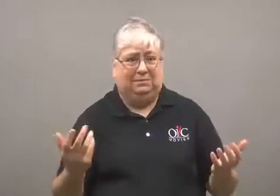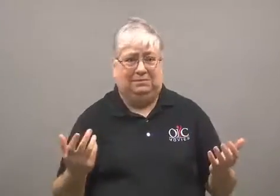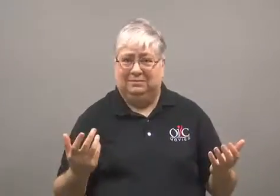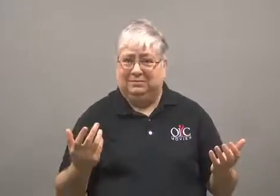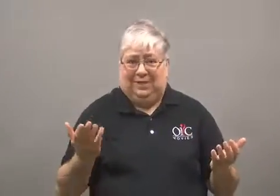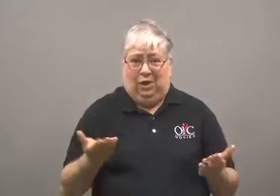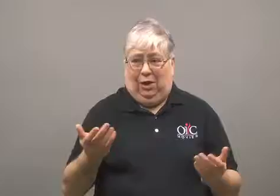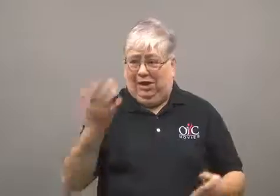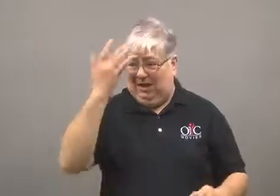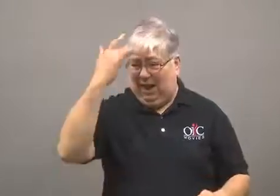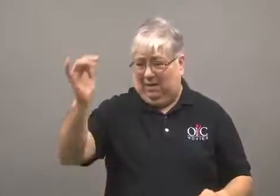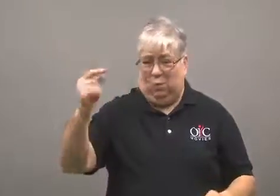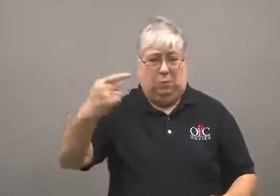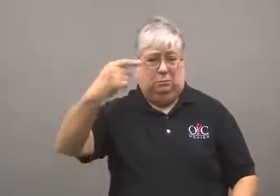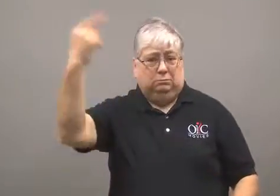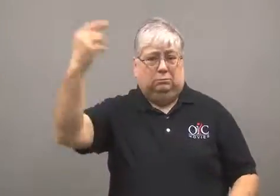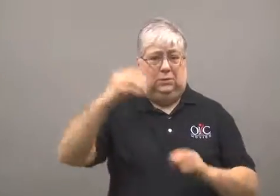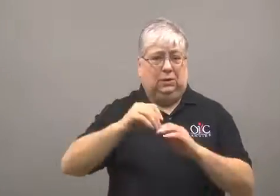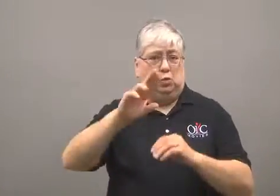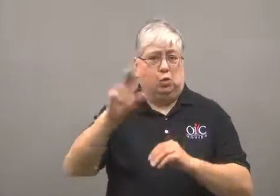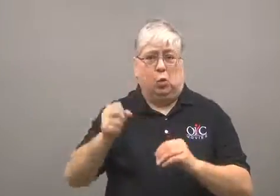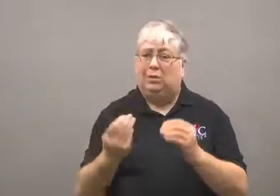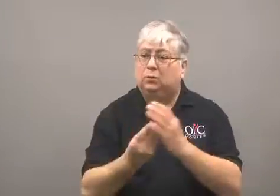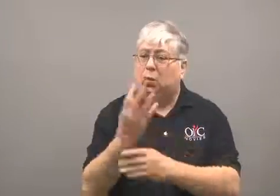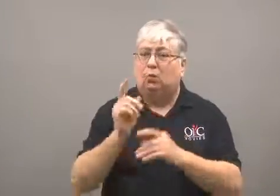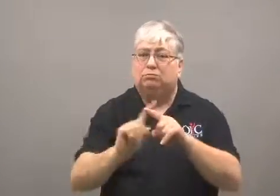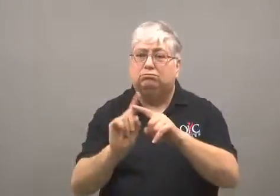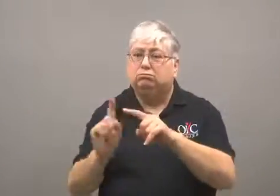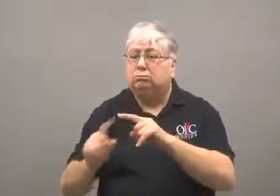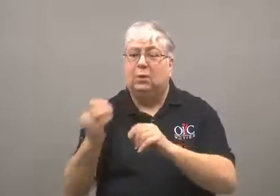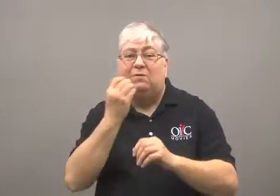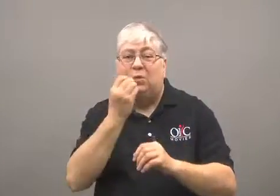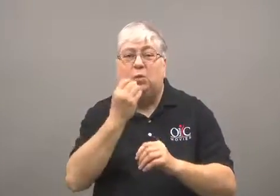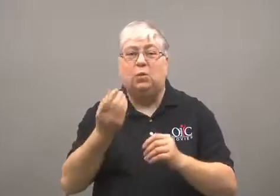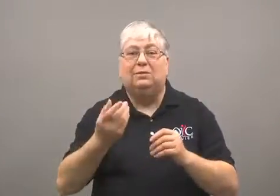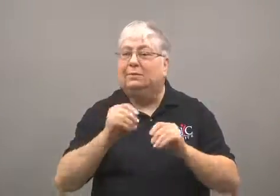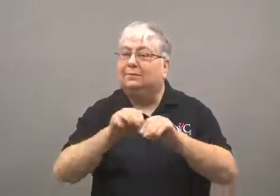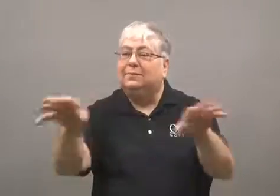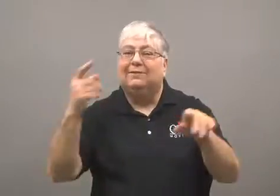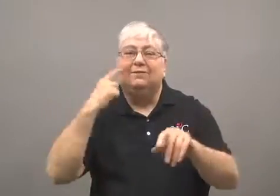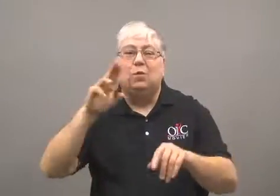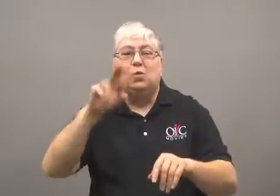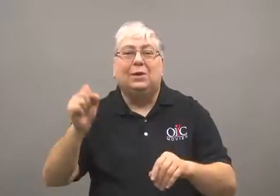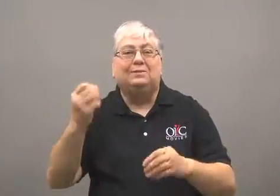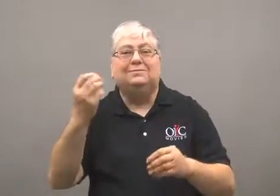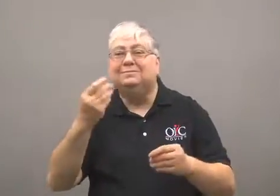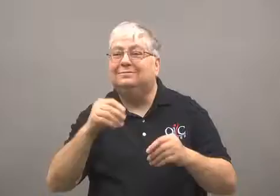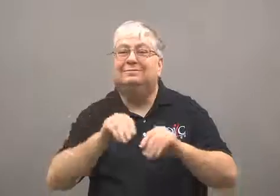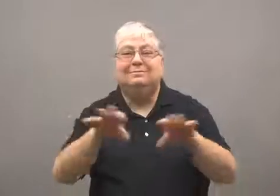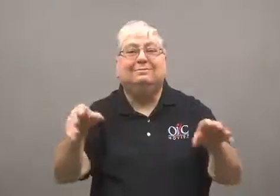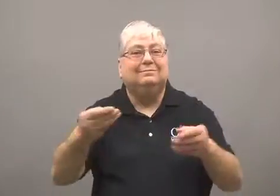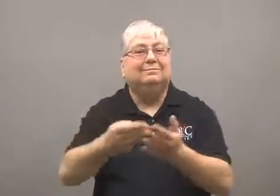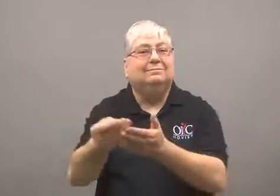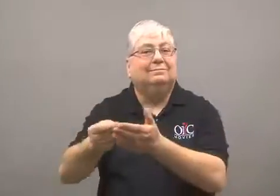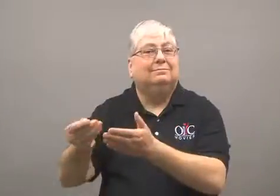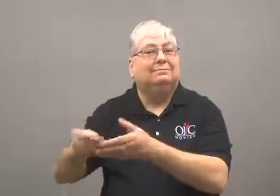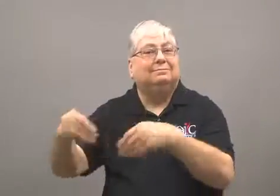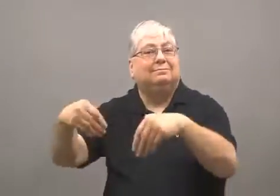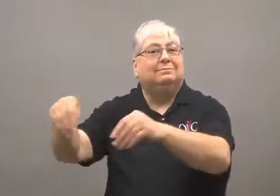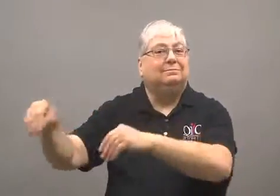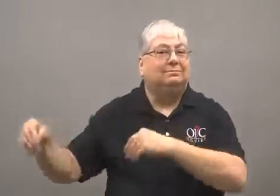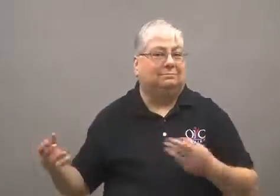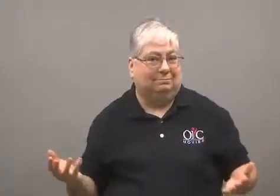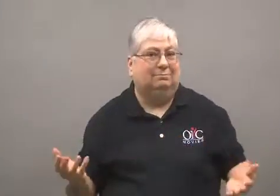California leads the nation in food production.